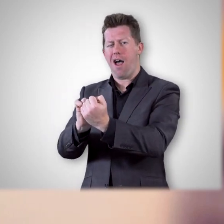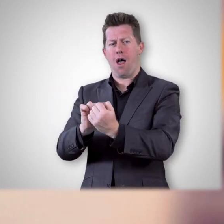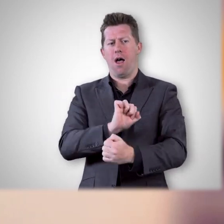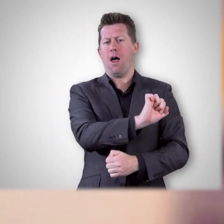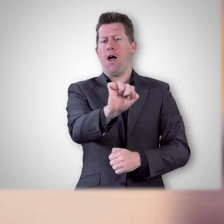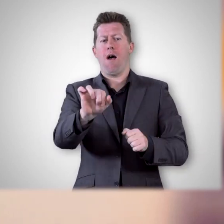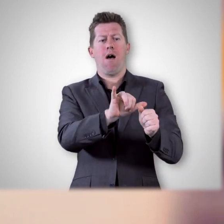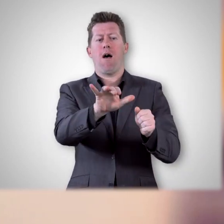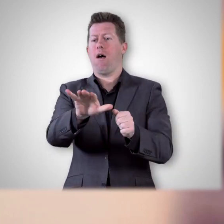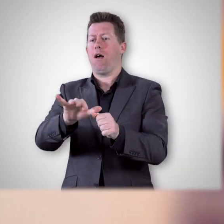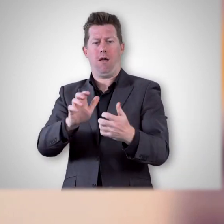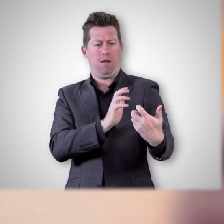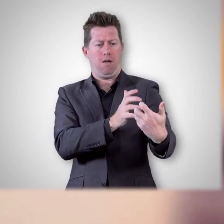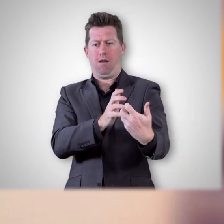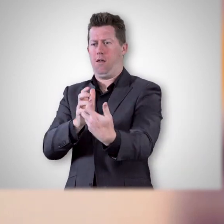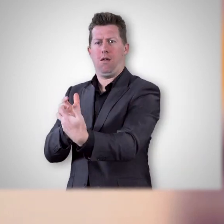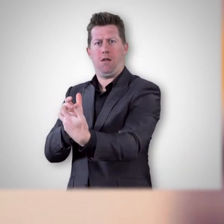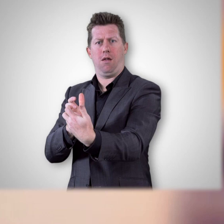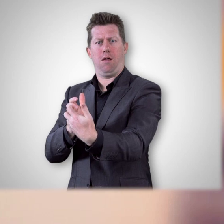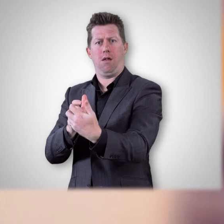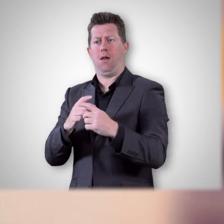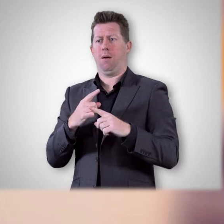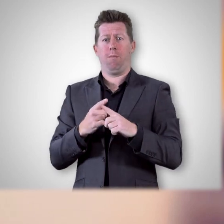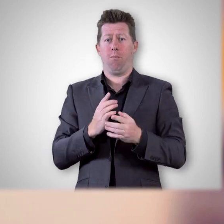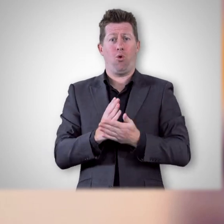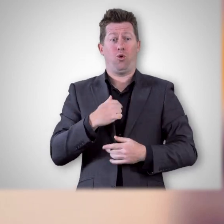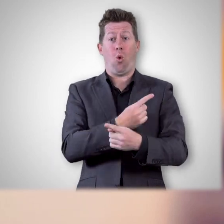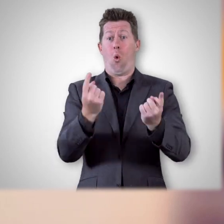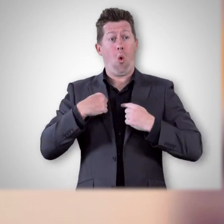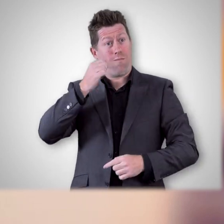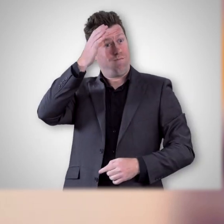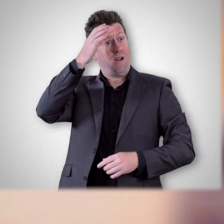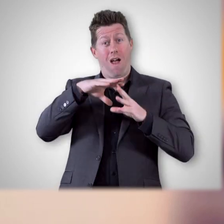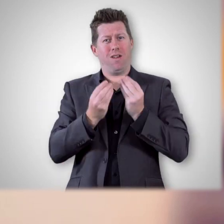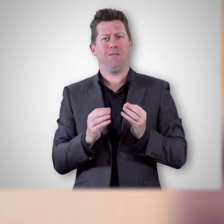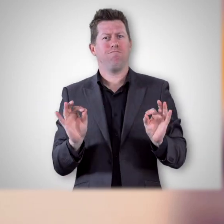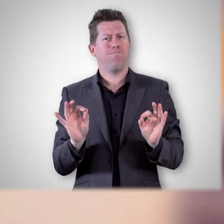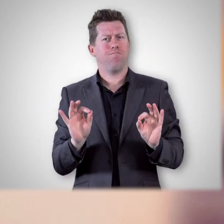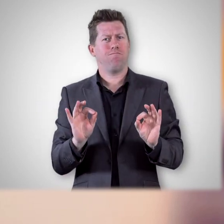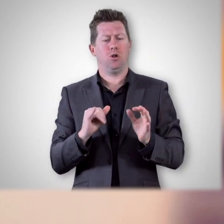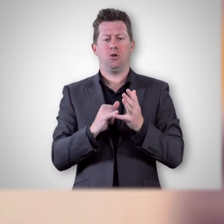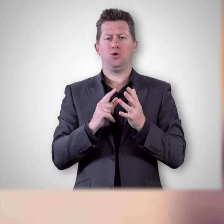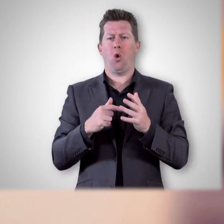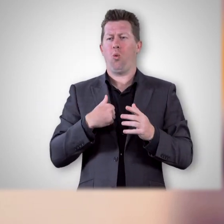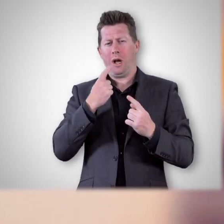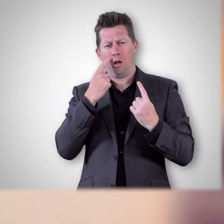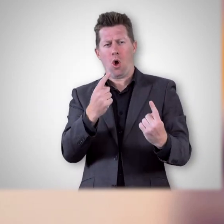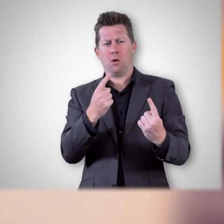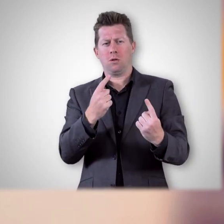individual strengths as we cannot all be experts. What worked really well was the collegiality and